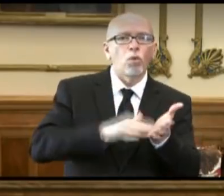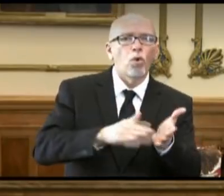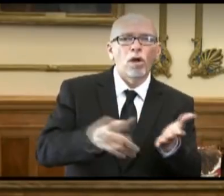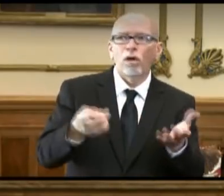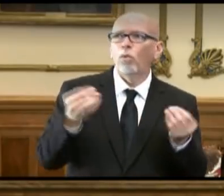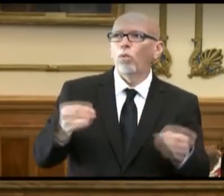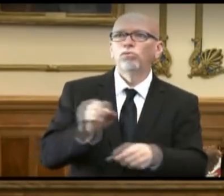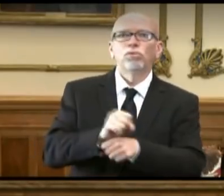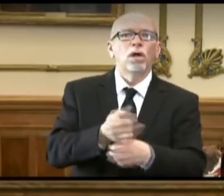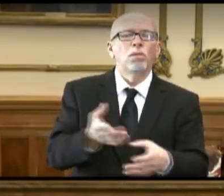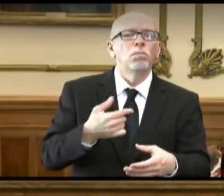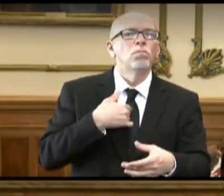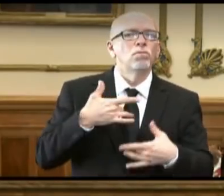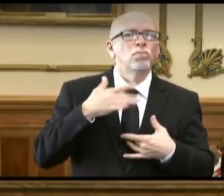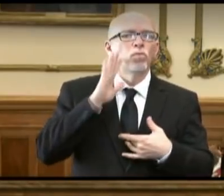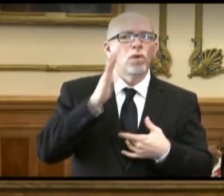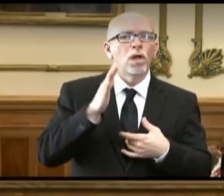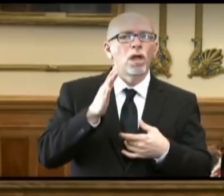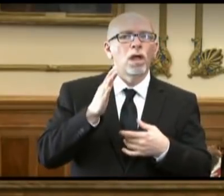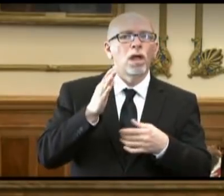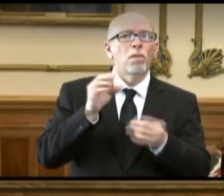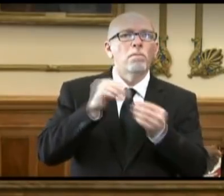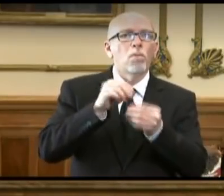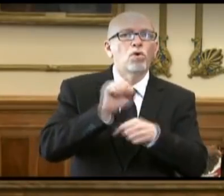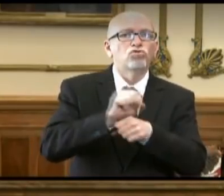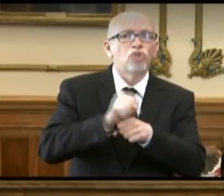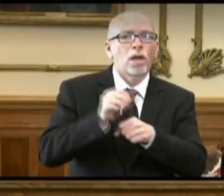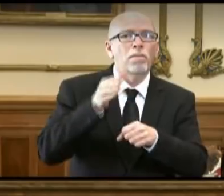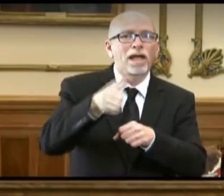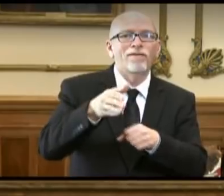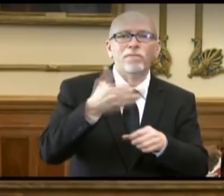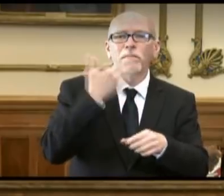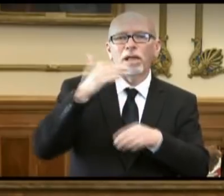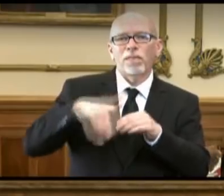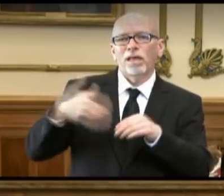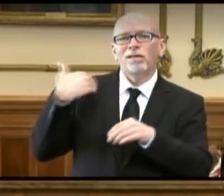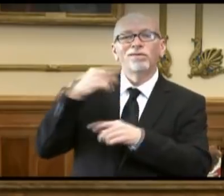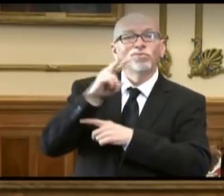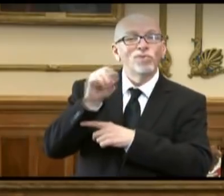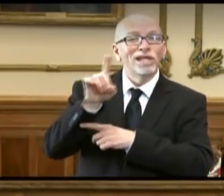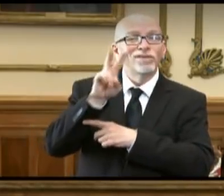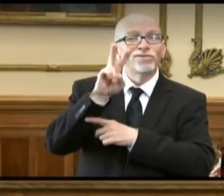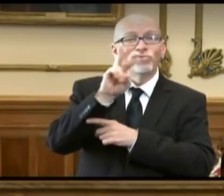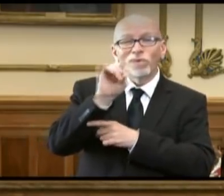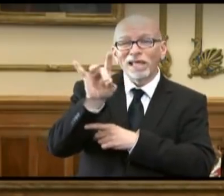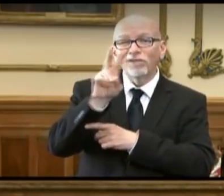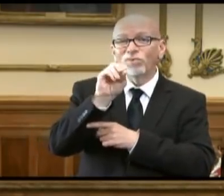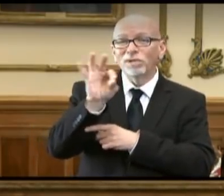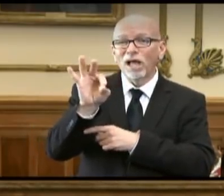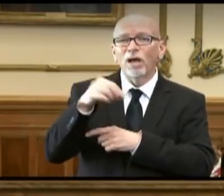WE WILL NOT BE SHORT OF ANY NEED FOR THOSE WORKERS.